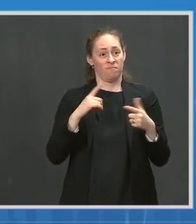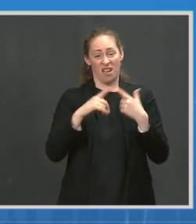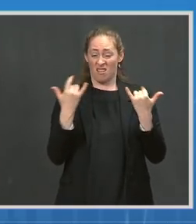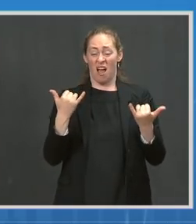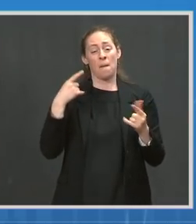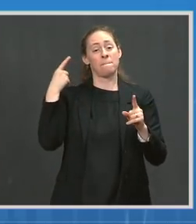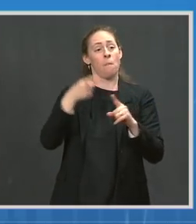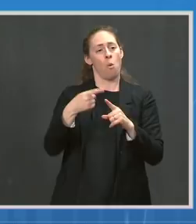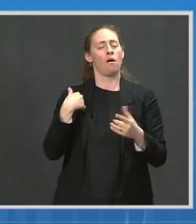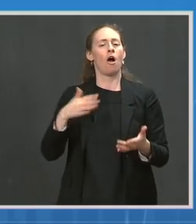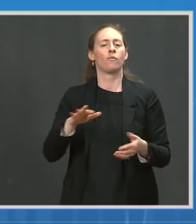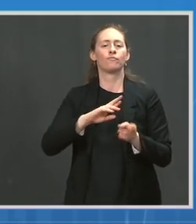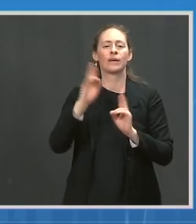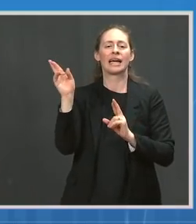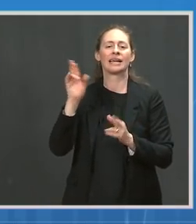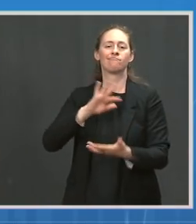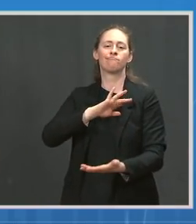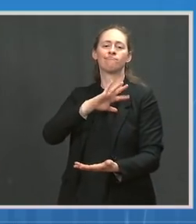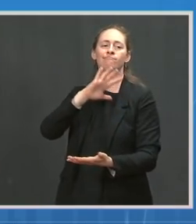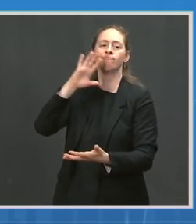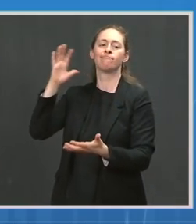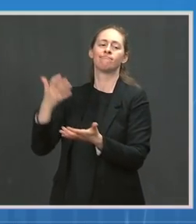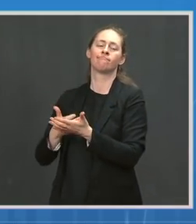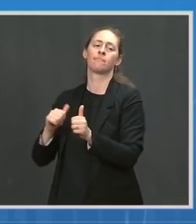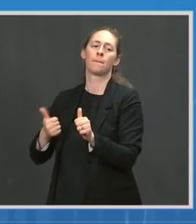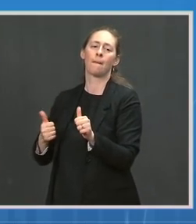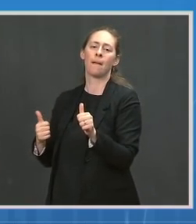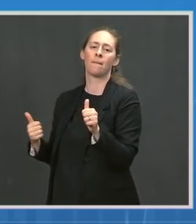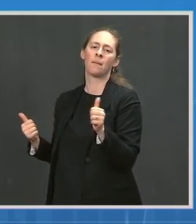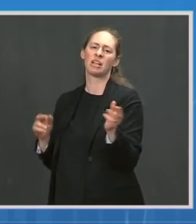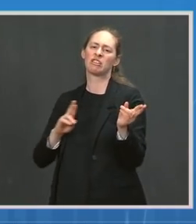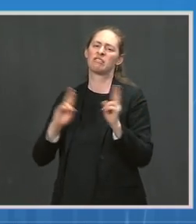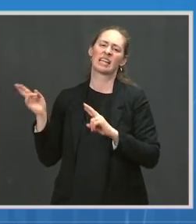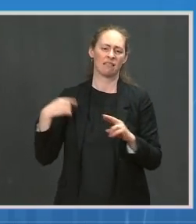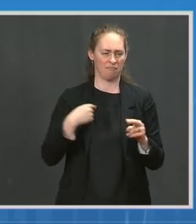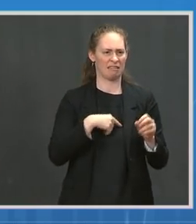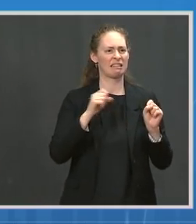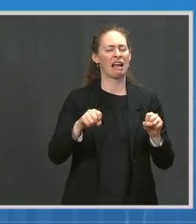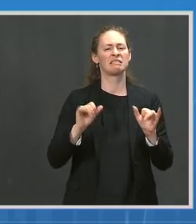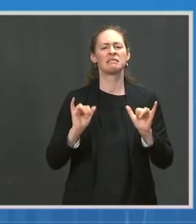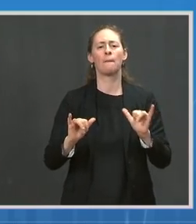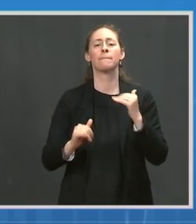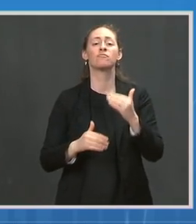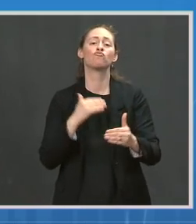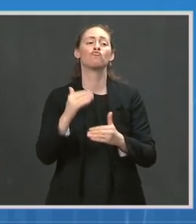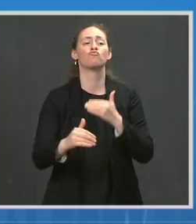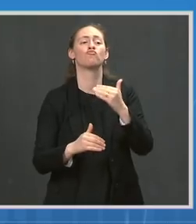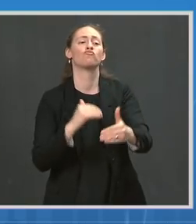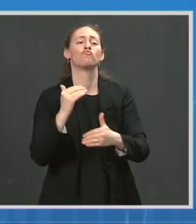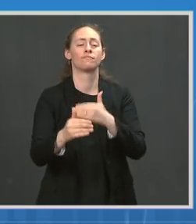And I would just reiterate that today's a day when there are so many Americans that still think getting a vaccine